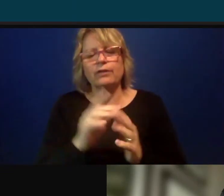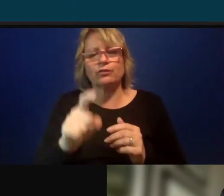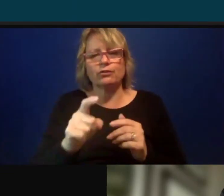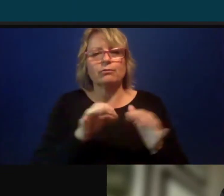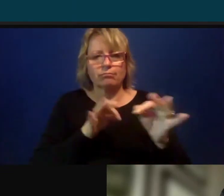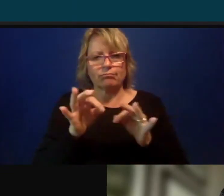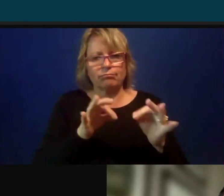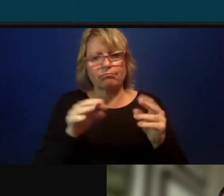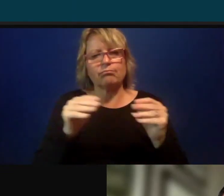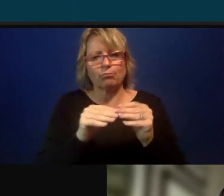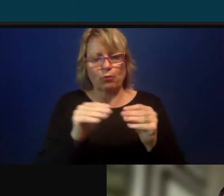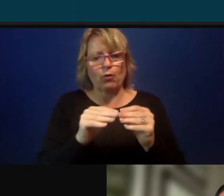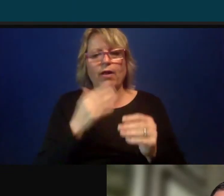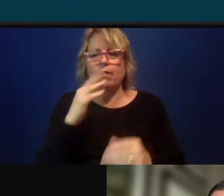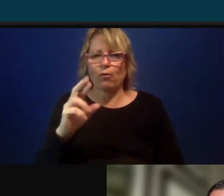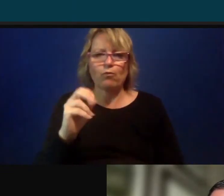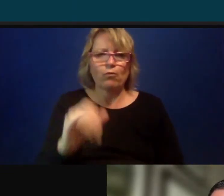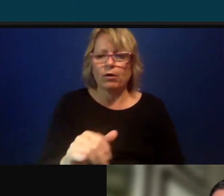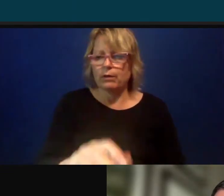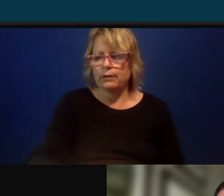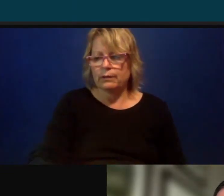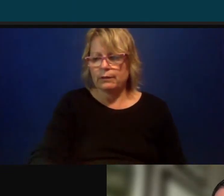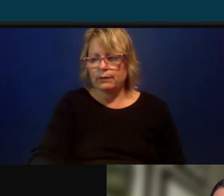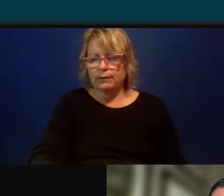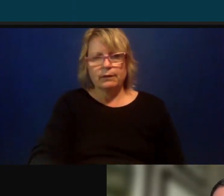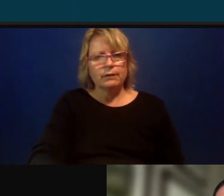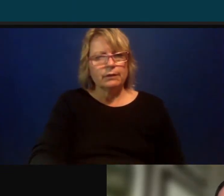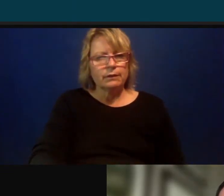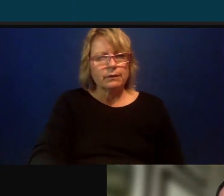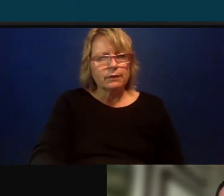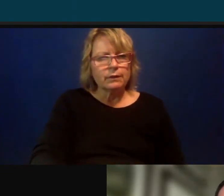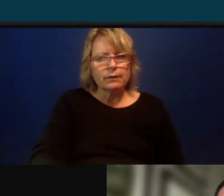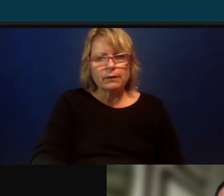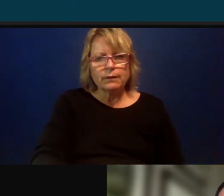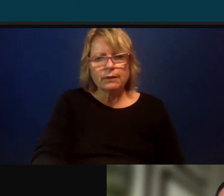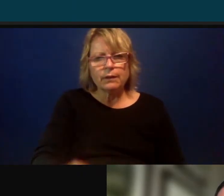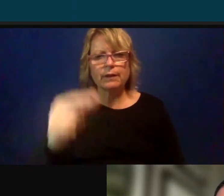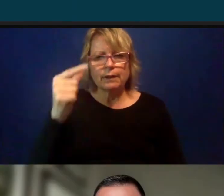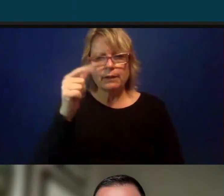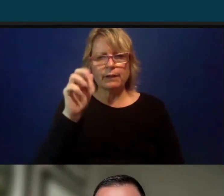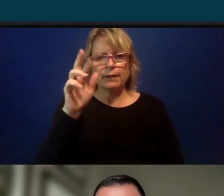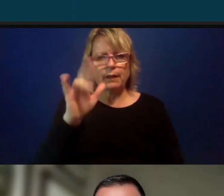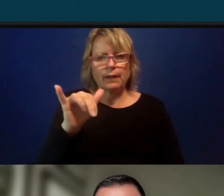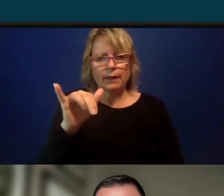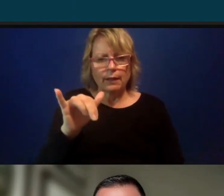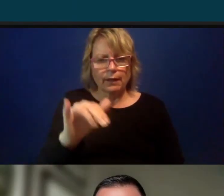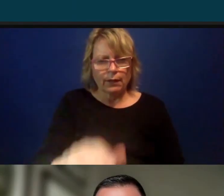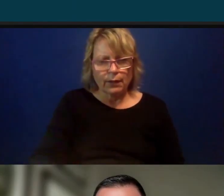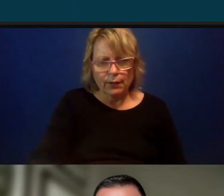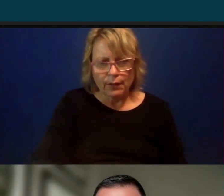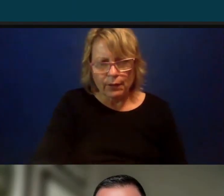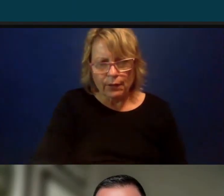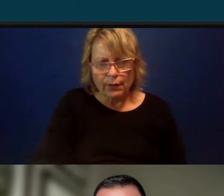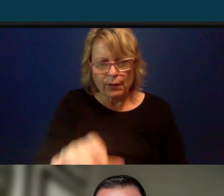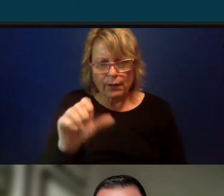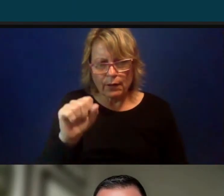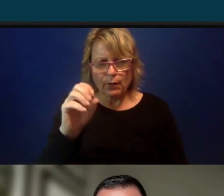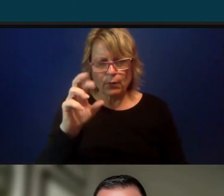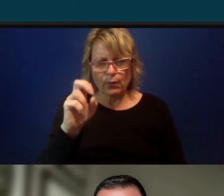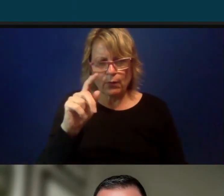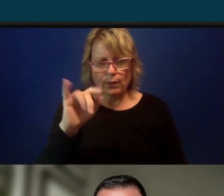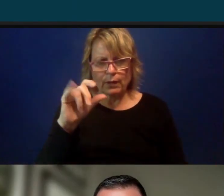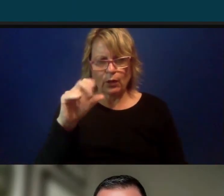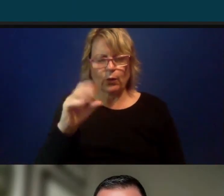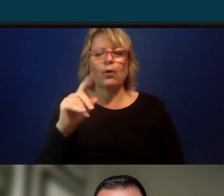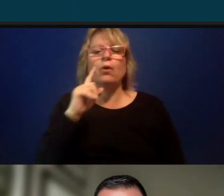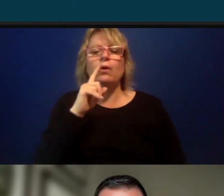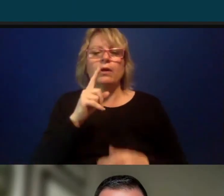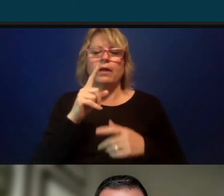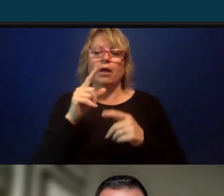Roy. The next is Gary Sorrentino, Gary Sorrentino, Is the Global Chief Information Officer of Zoom,